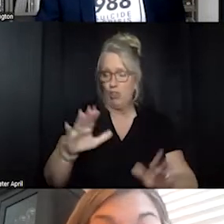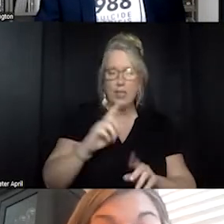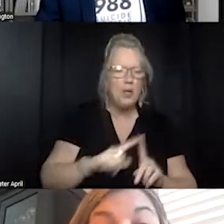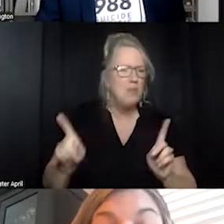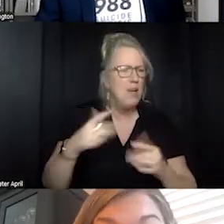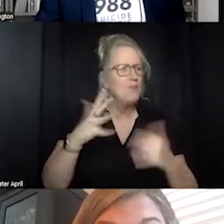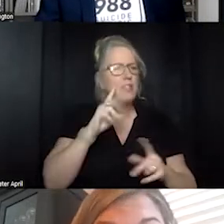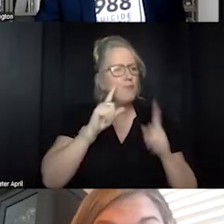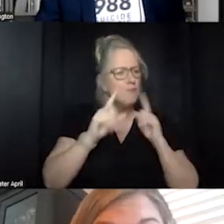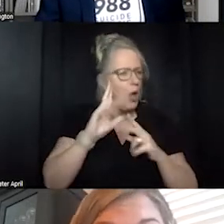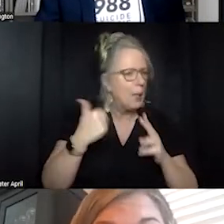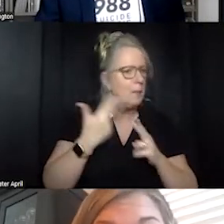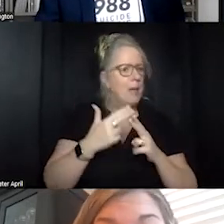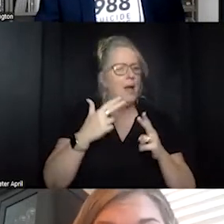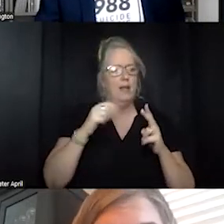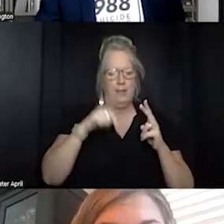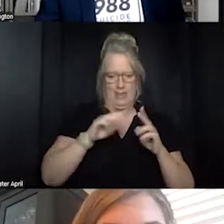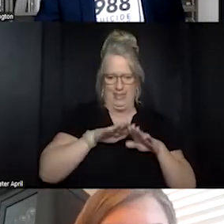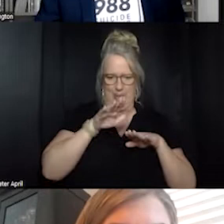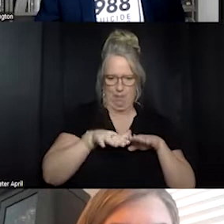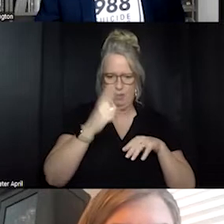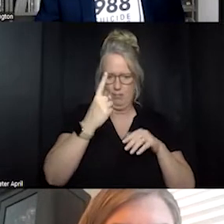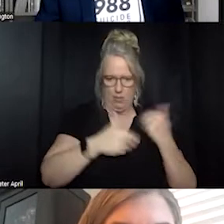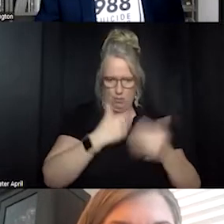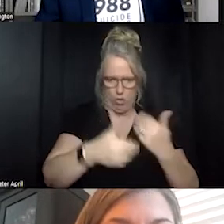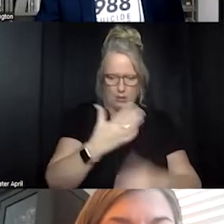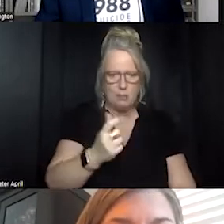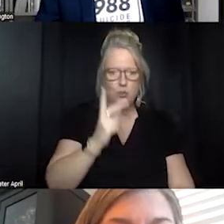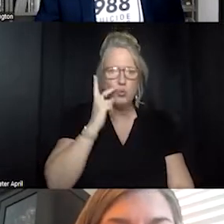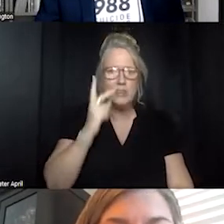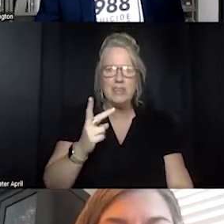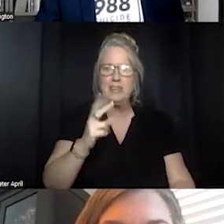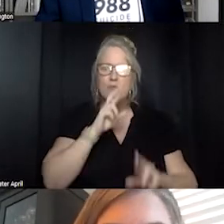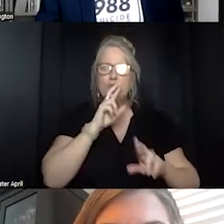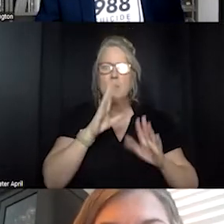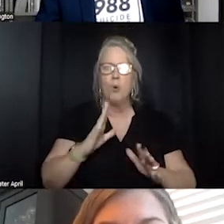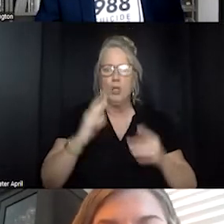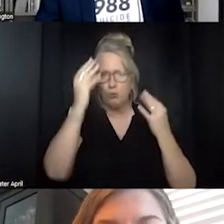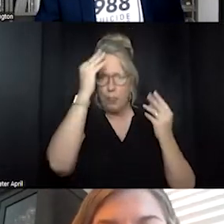THIS IS ONE STEP IN THE PROCESS. ENCOURAGING TO SEE REPORTERS THINKING ABOUT IT IN THIS WAY. I